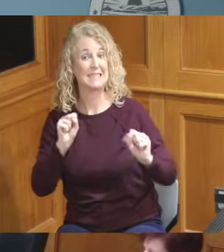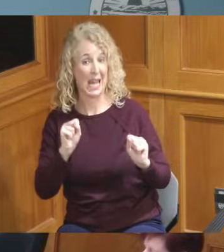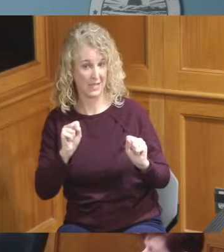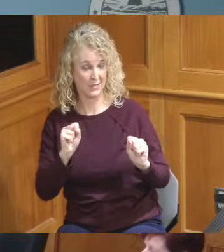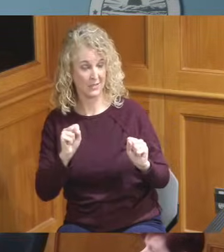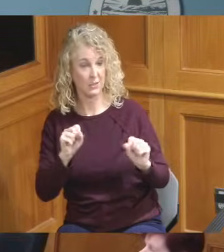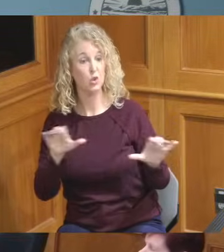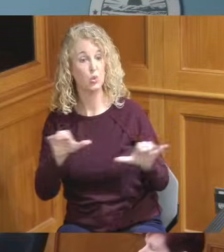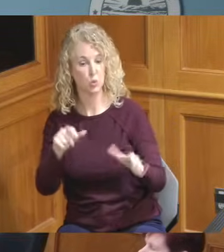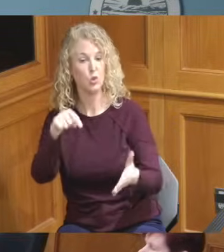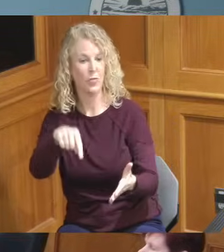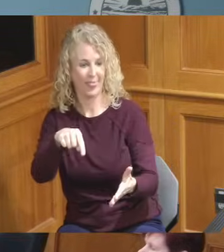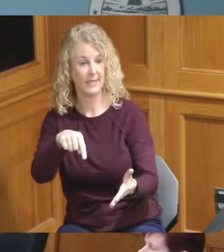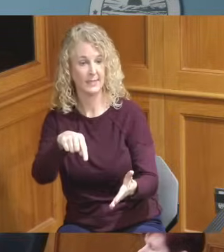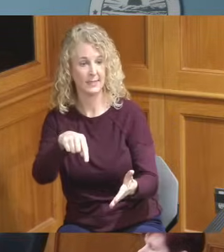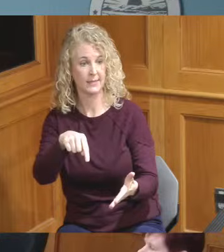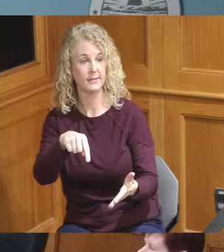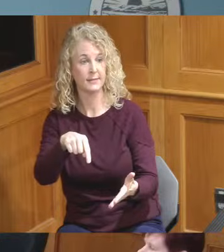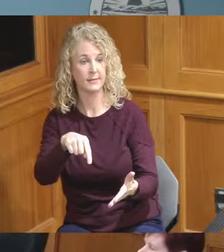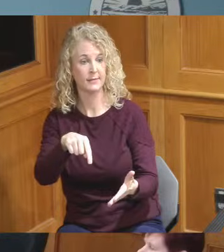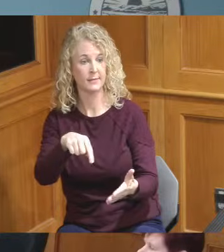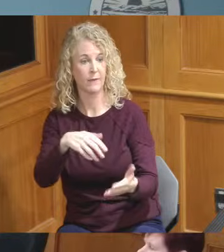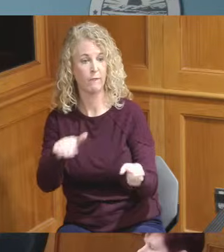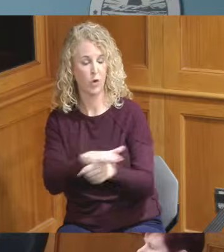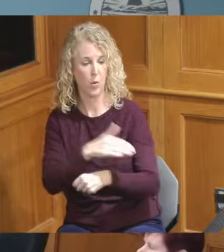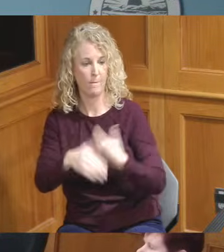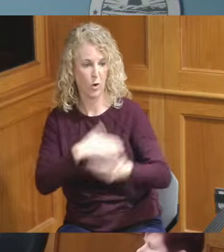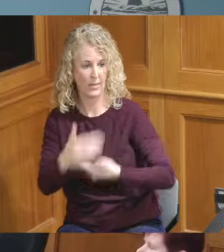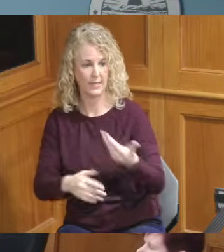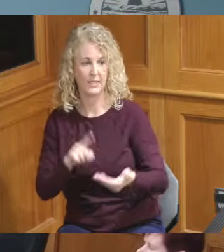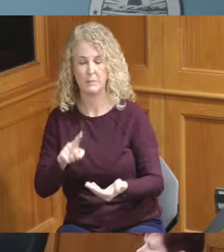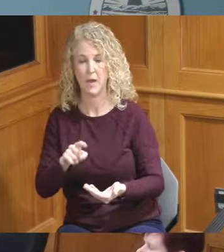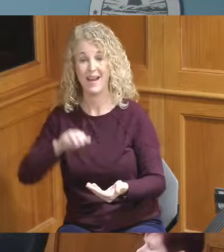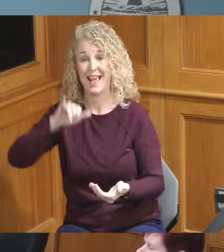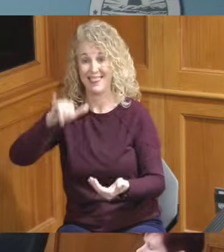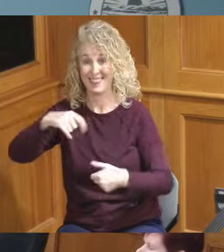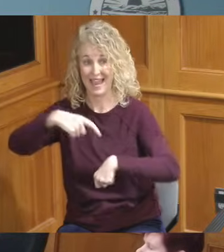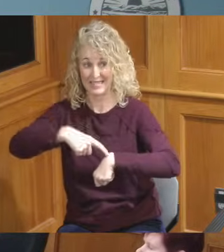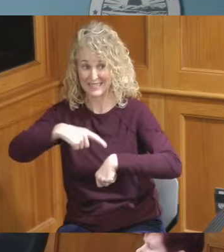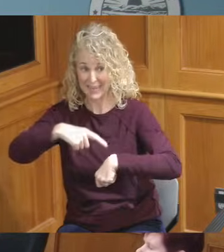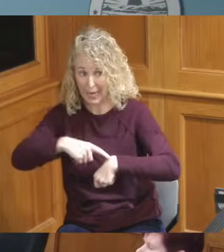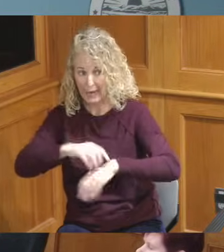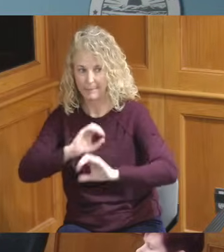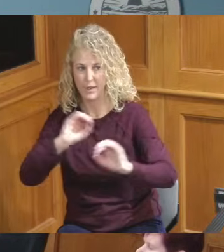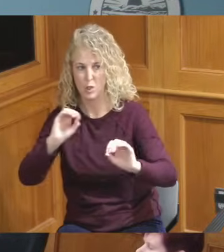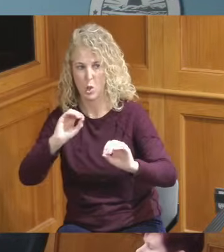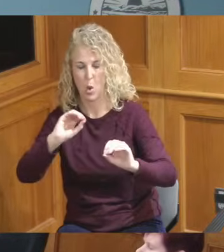facility condition assessment. we did not put any numbers to that yet. So we the Board authorized